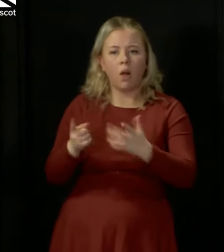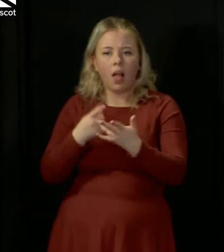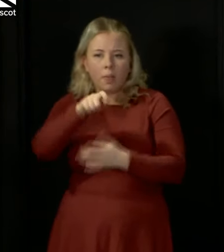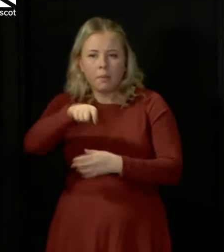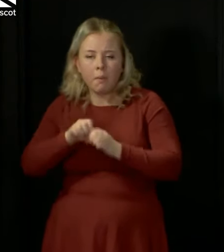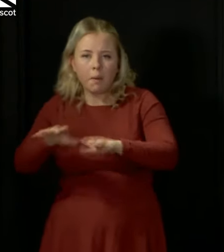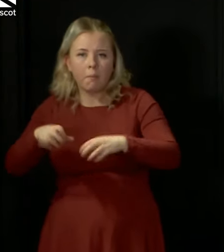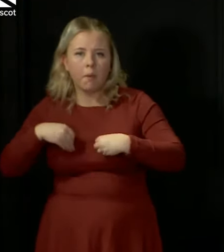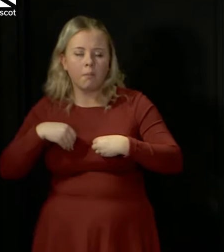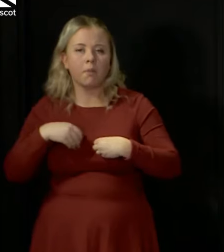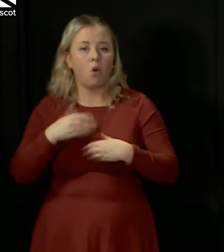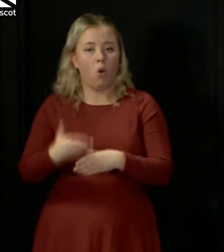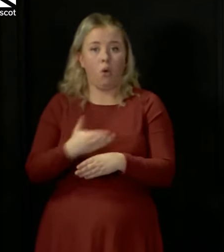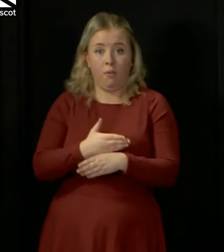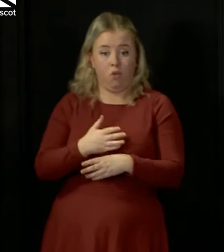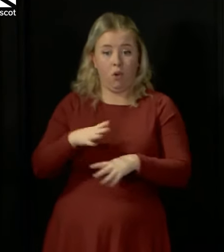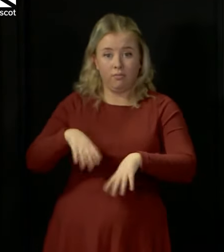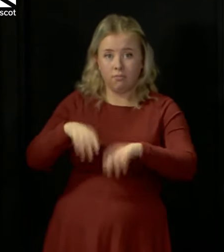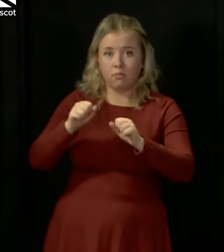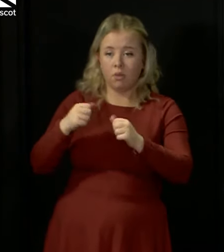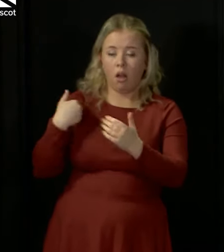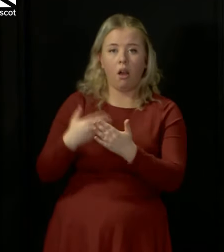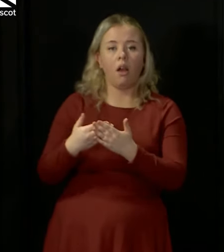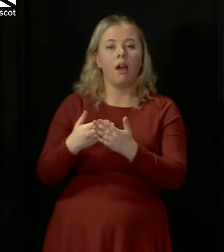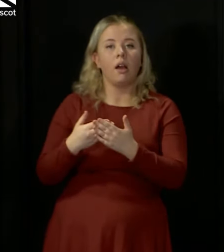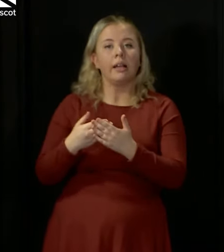into testing people without symptoms. Although we keep making the point that we still don't